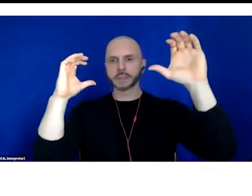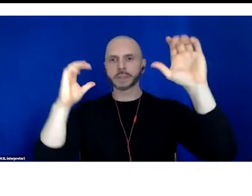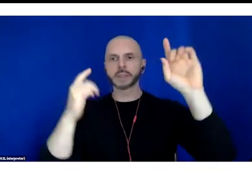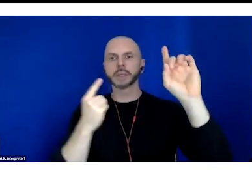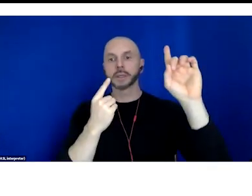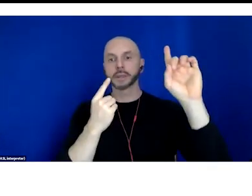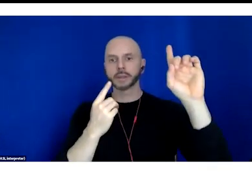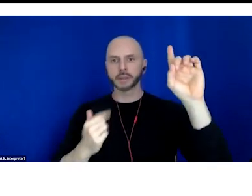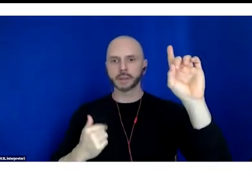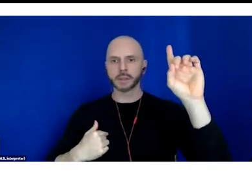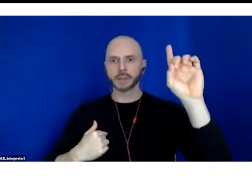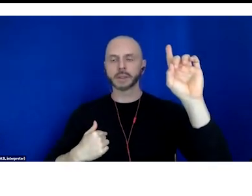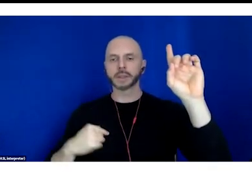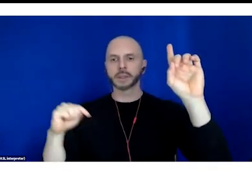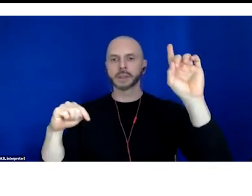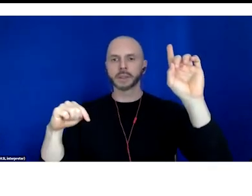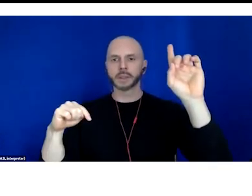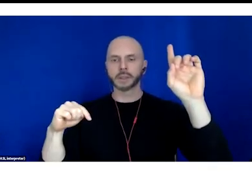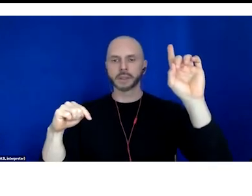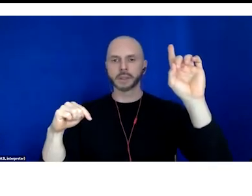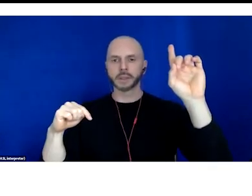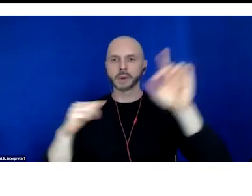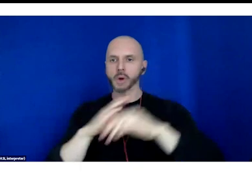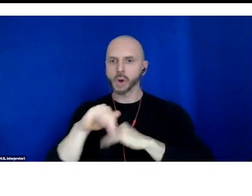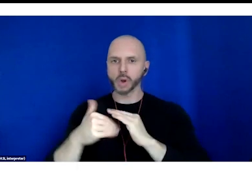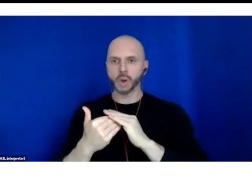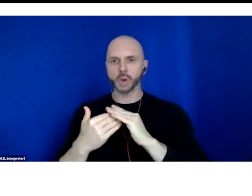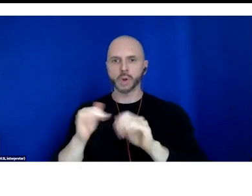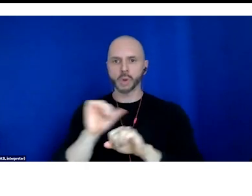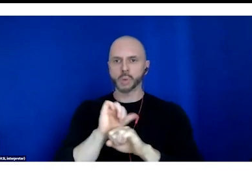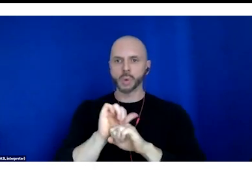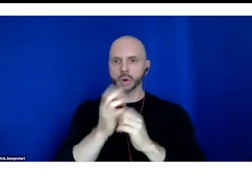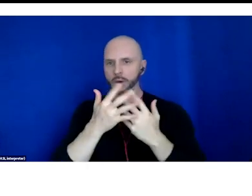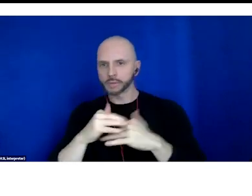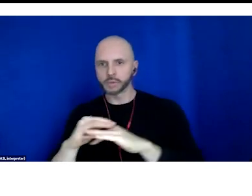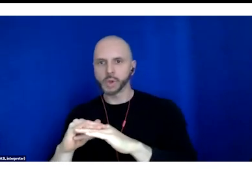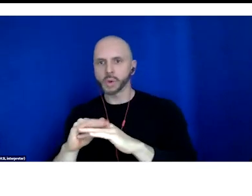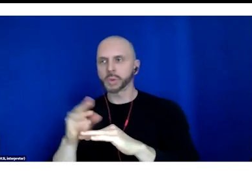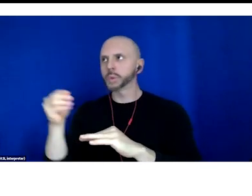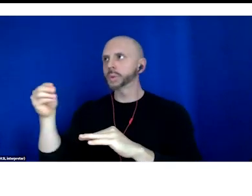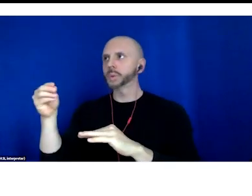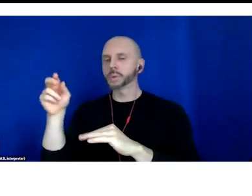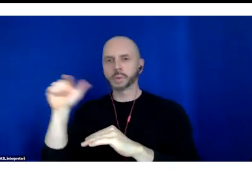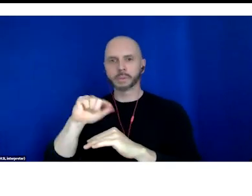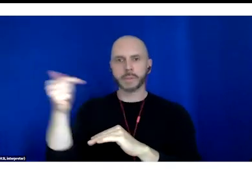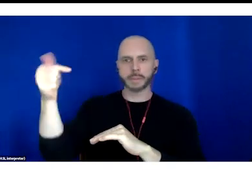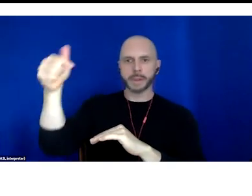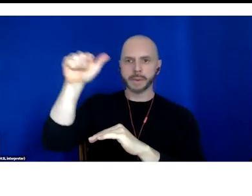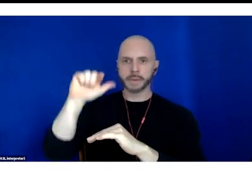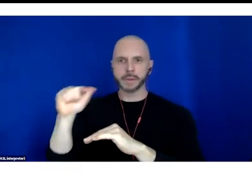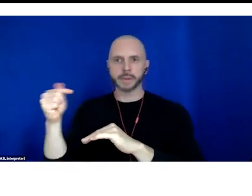across all of the entire workflow. And all of this infrastructure is specifically open-source so that